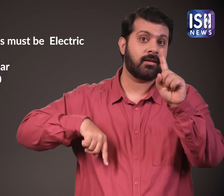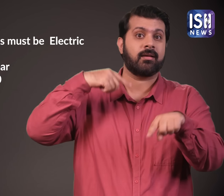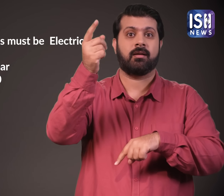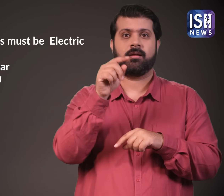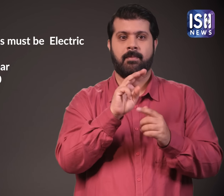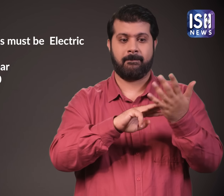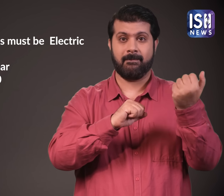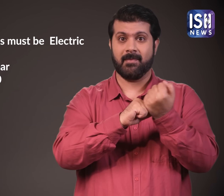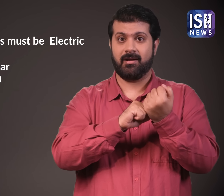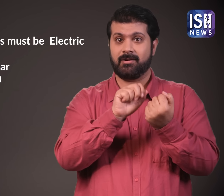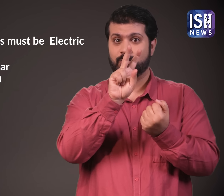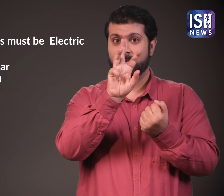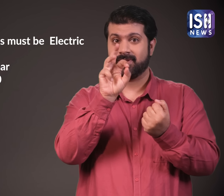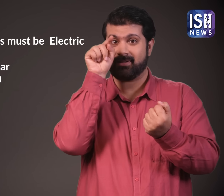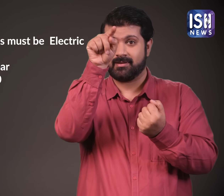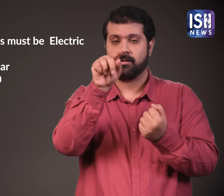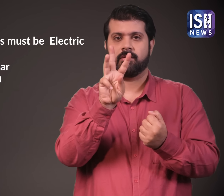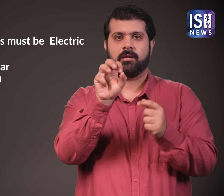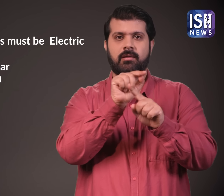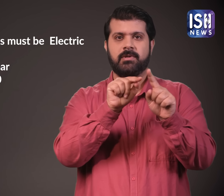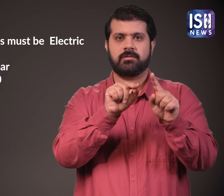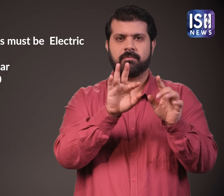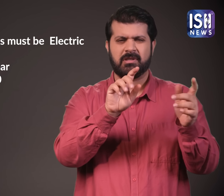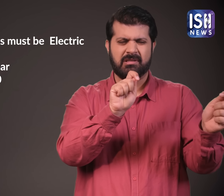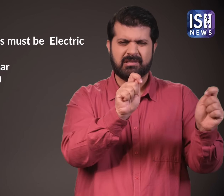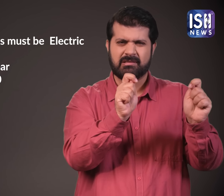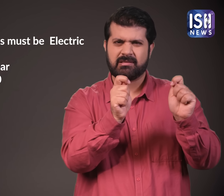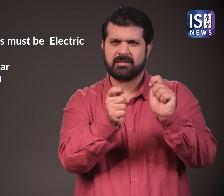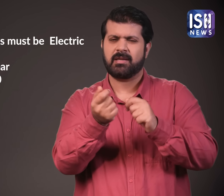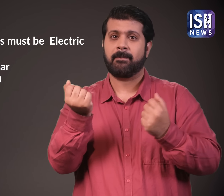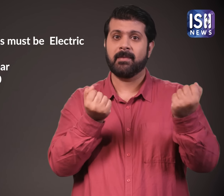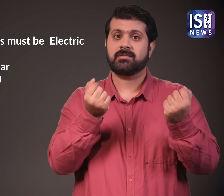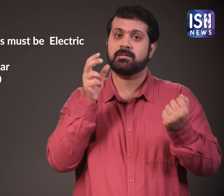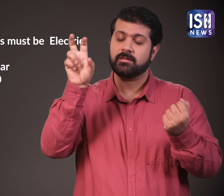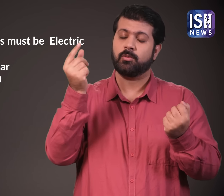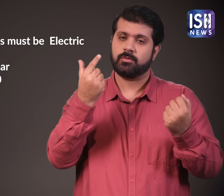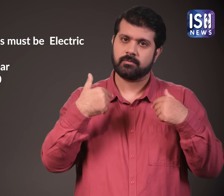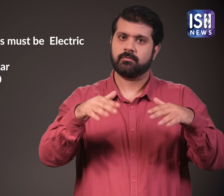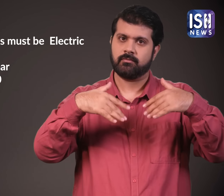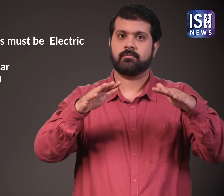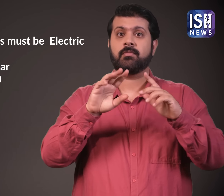By March 2030, at least 30% of school buses must be electric.